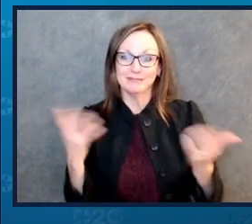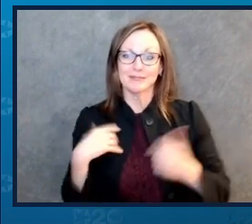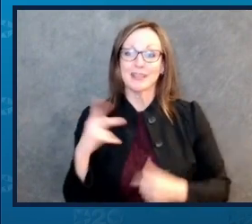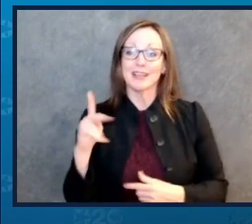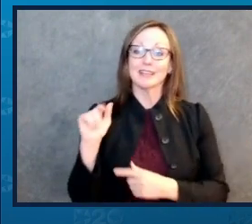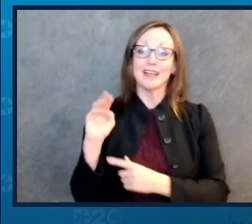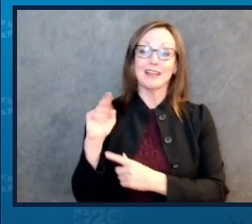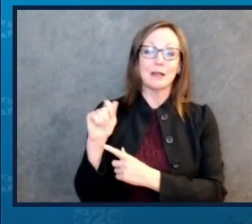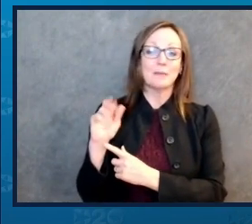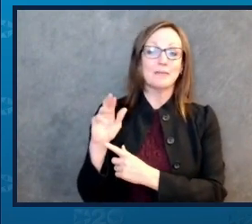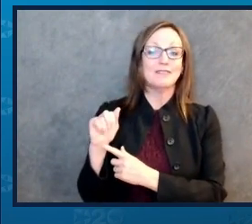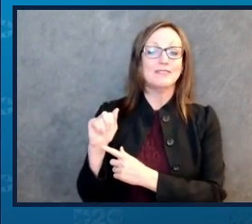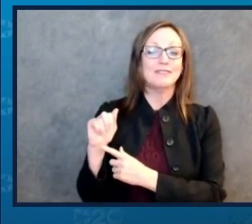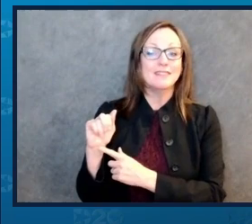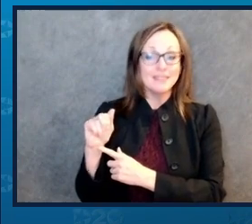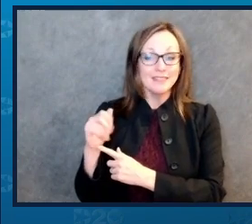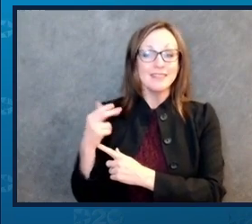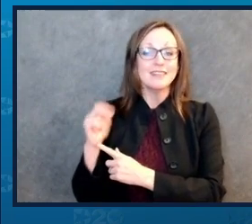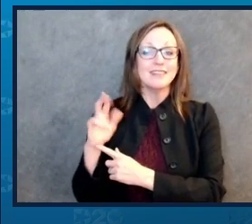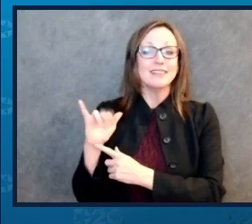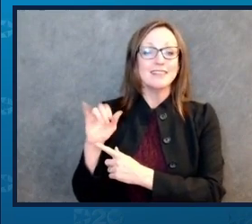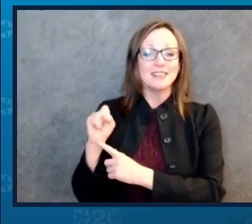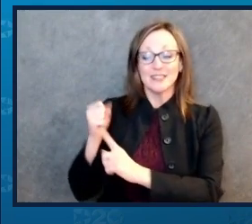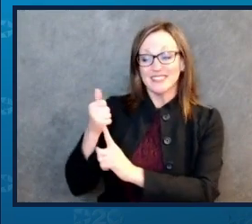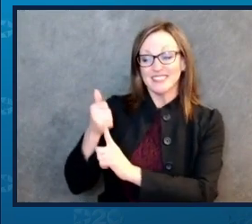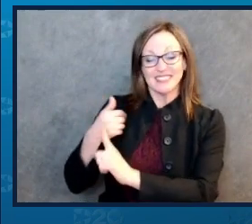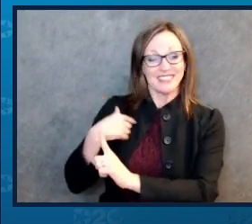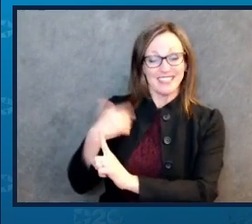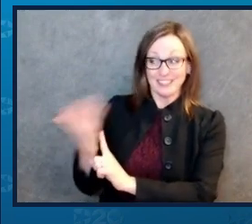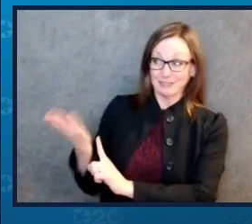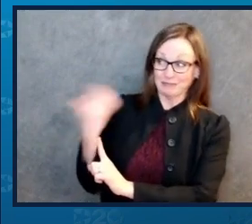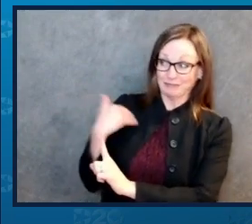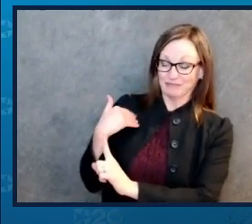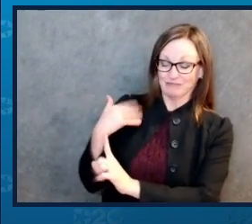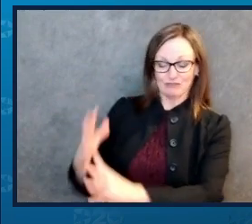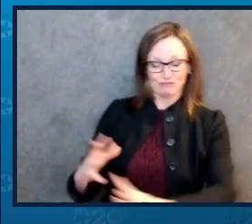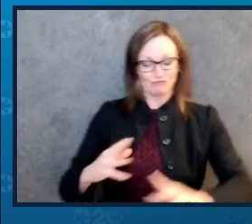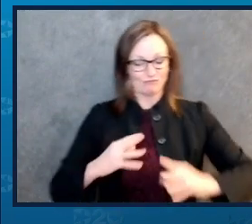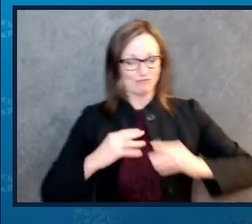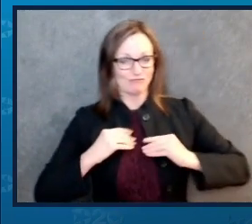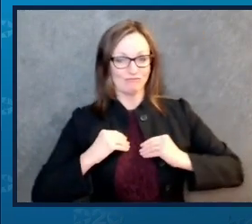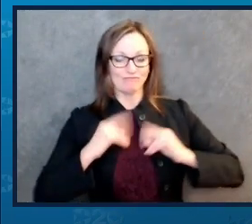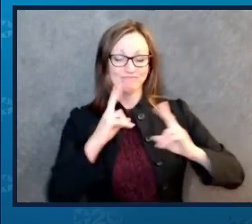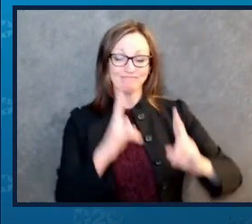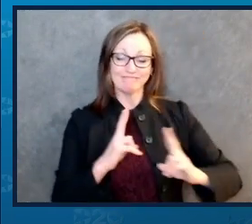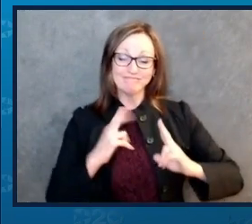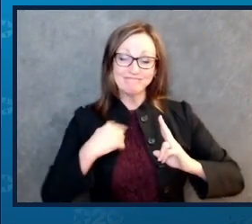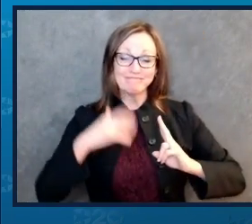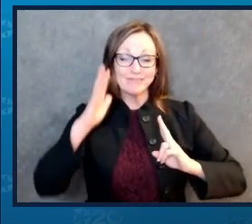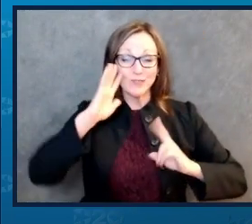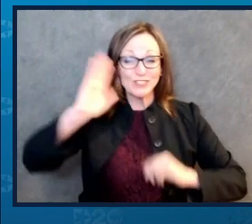DELIVER AN ACCEPTANCE SPEECH. KAMALA HARRIS IS MY AUNTIE. MY STEP-MOM. MY BIG SISTER.